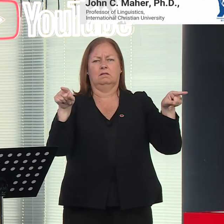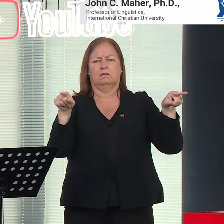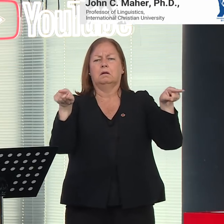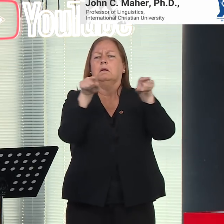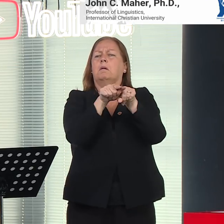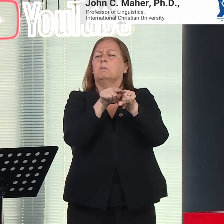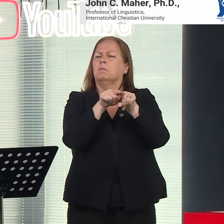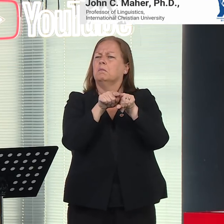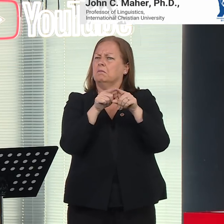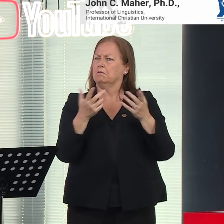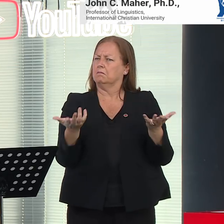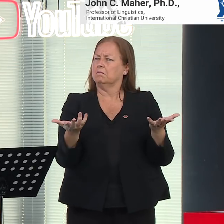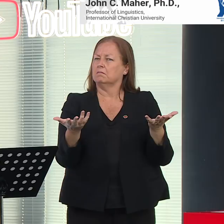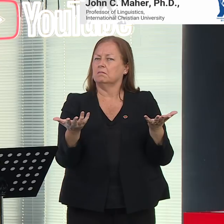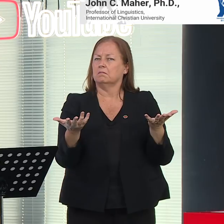Is it different from English?